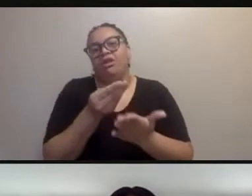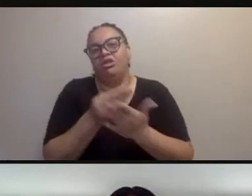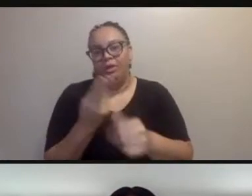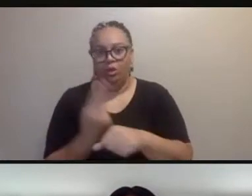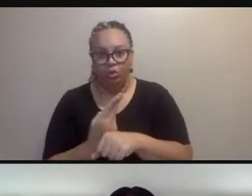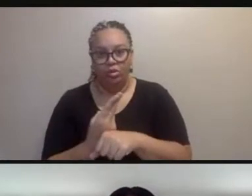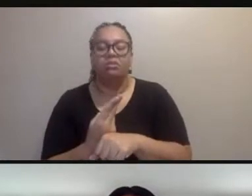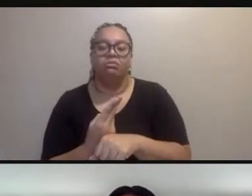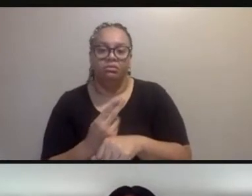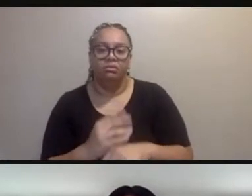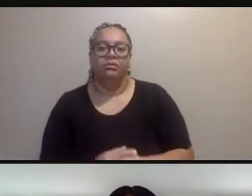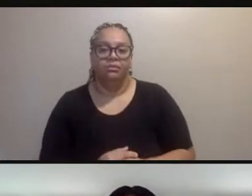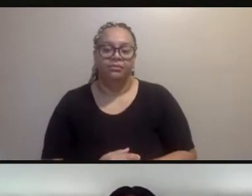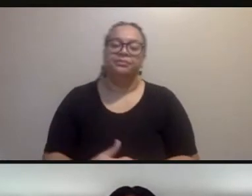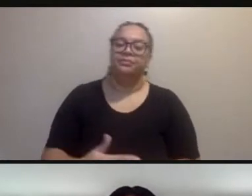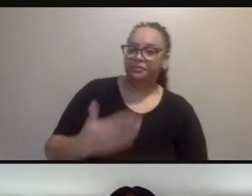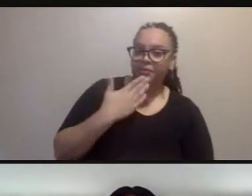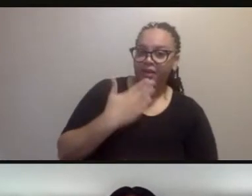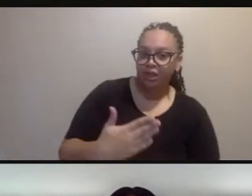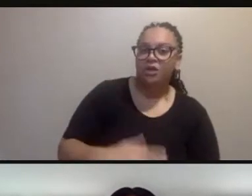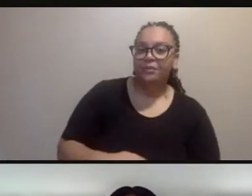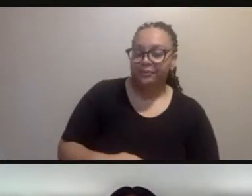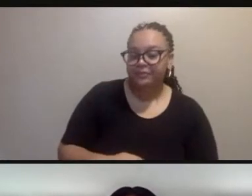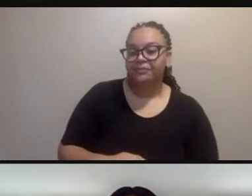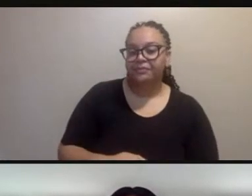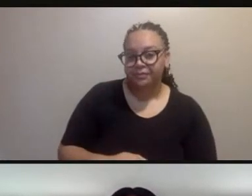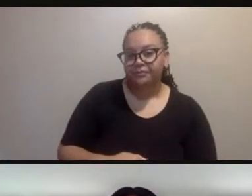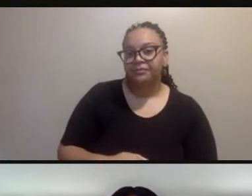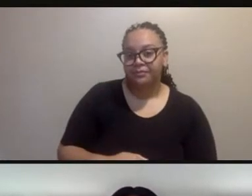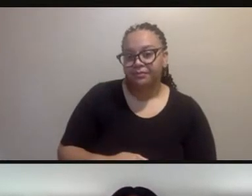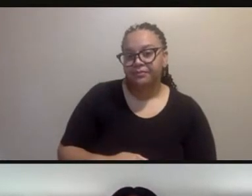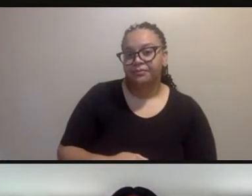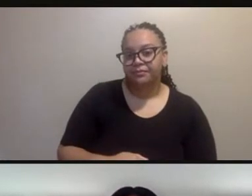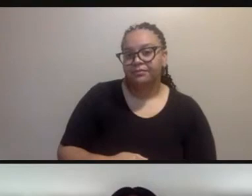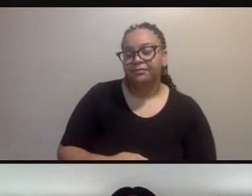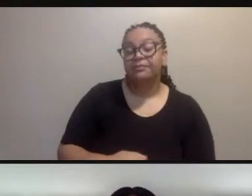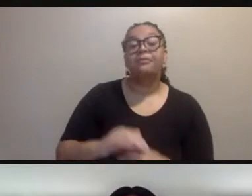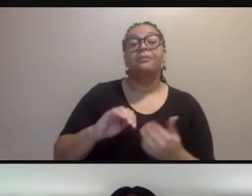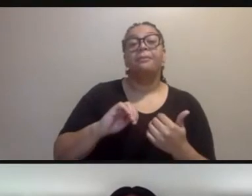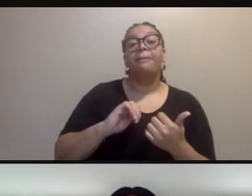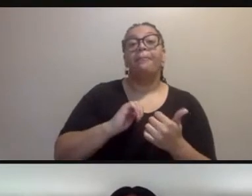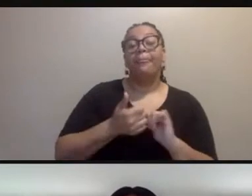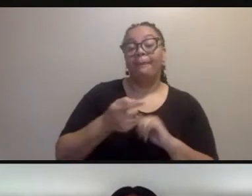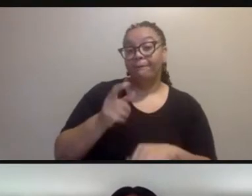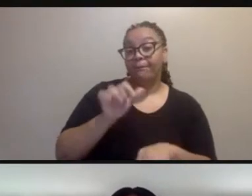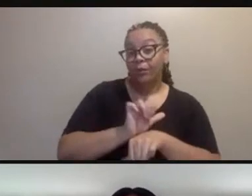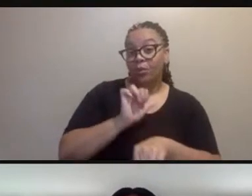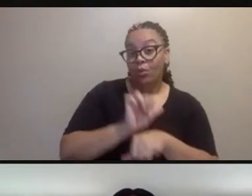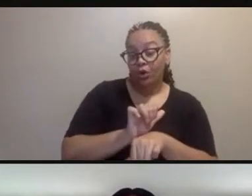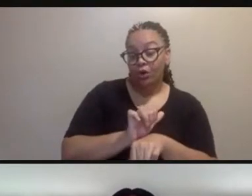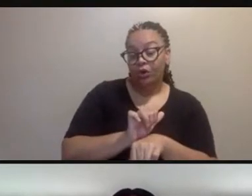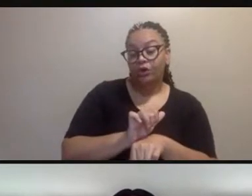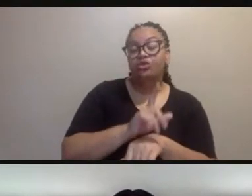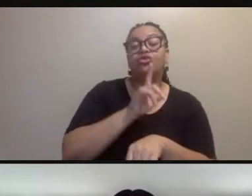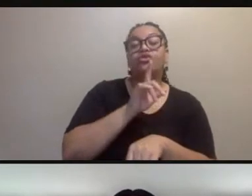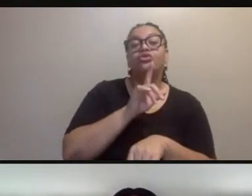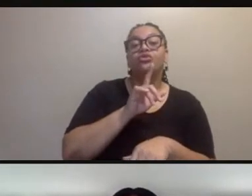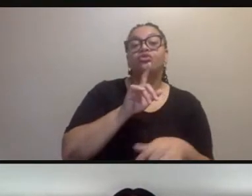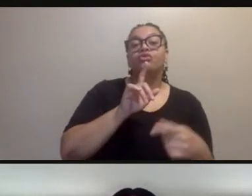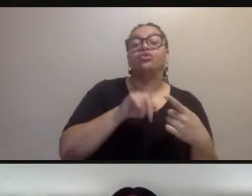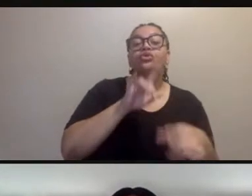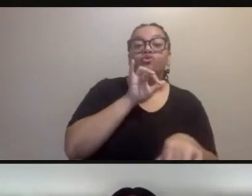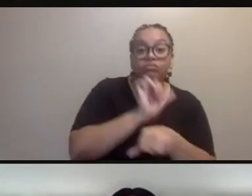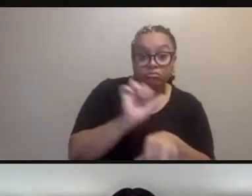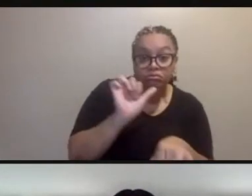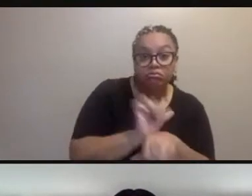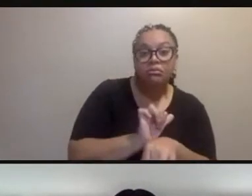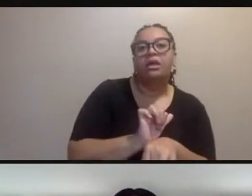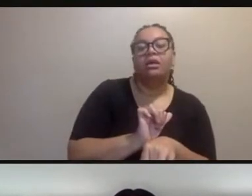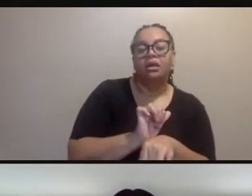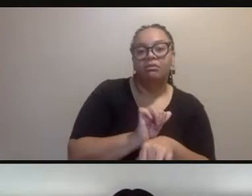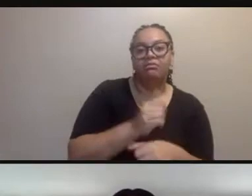AND REWRITE POLICY OR